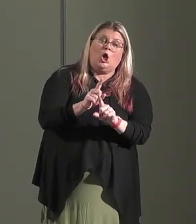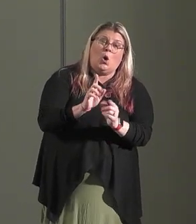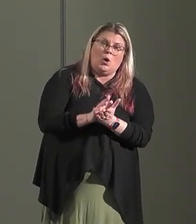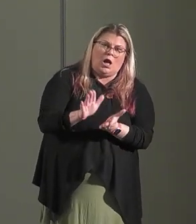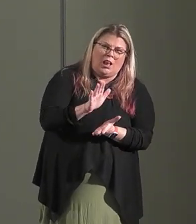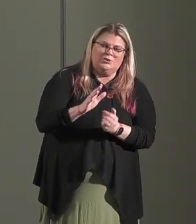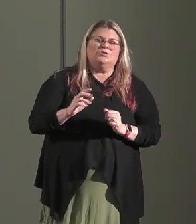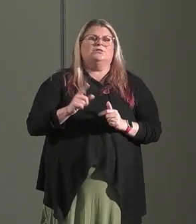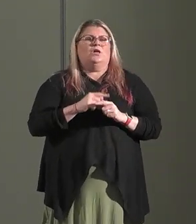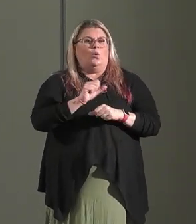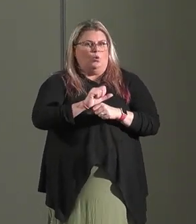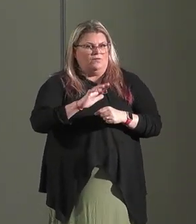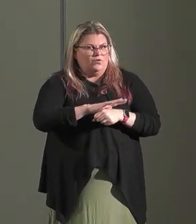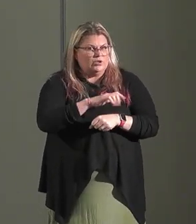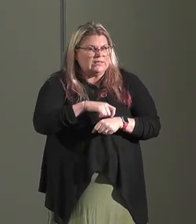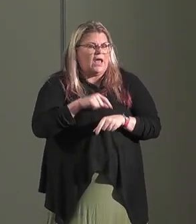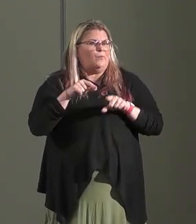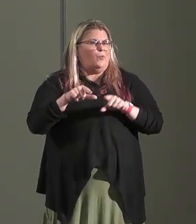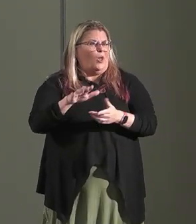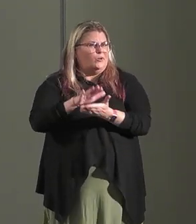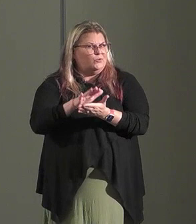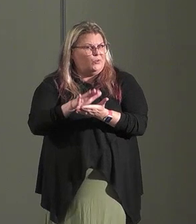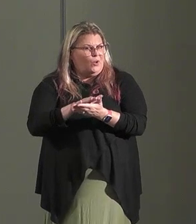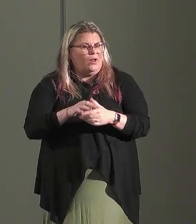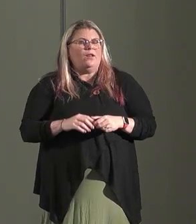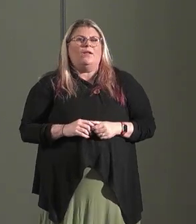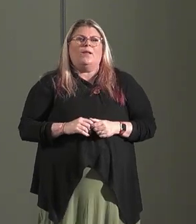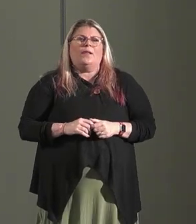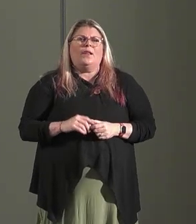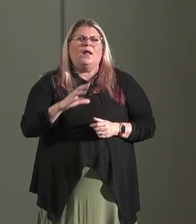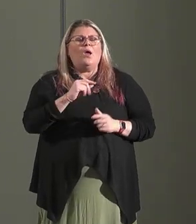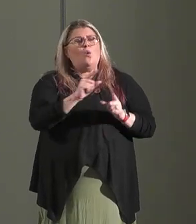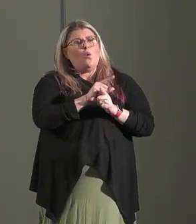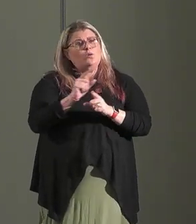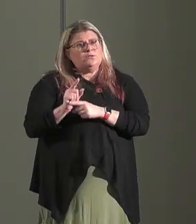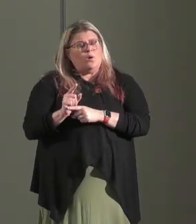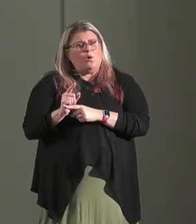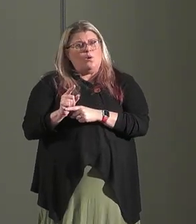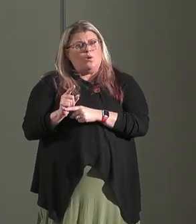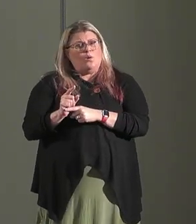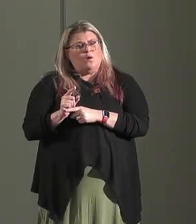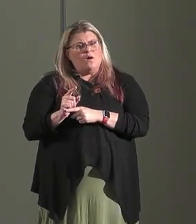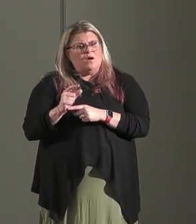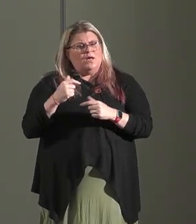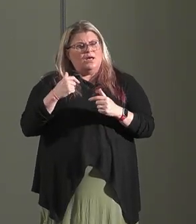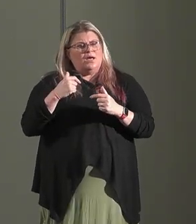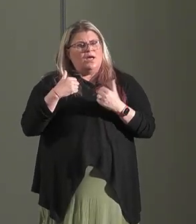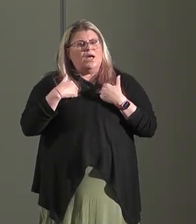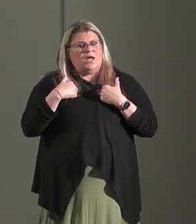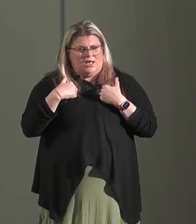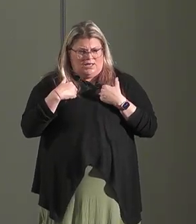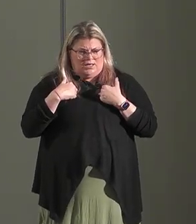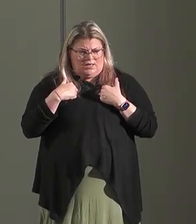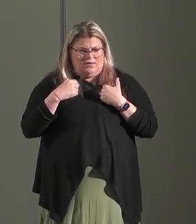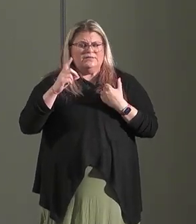I worked full-time while I went to school. I also, am disabled I have schedule A letter I